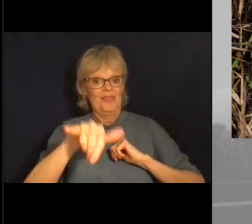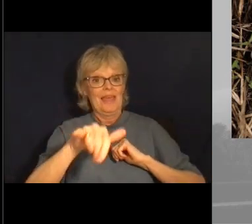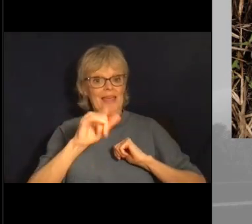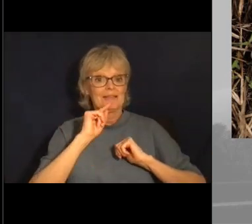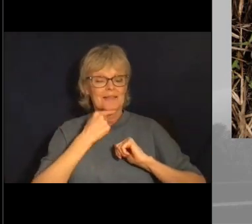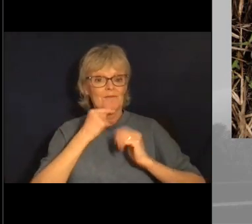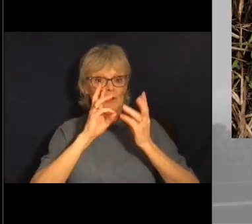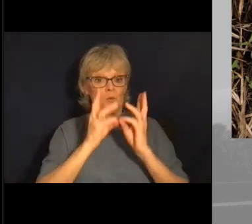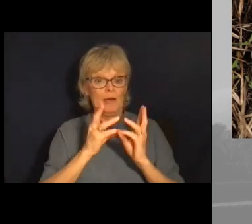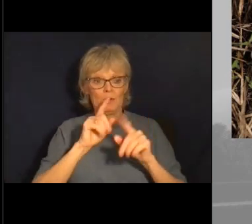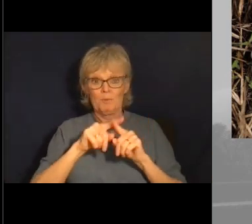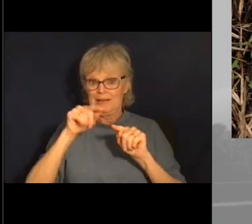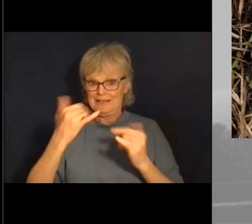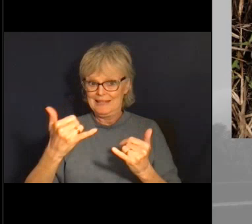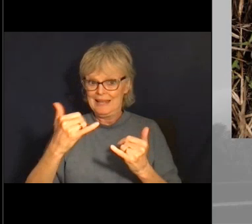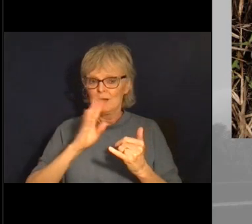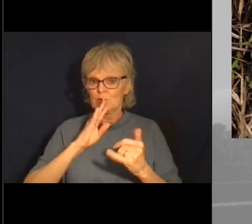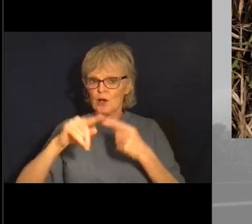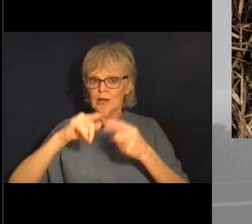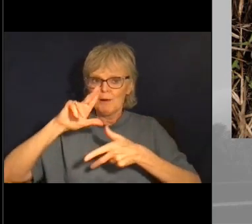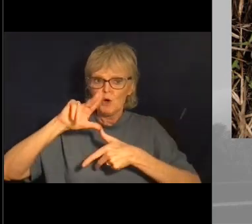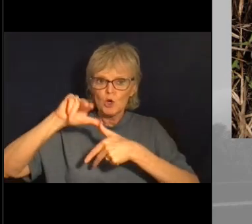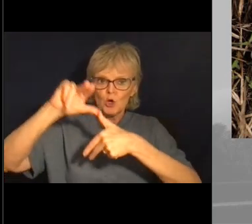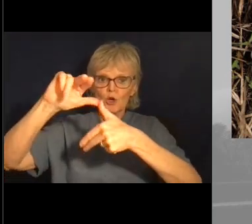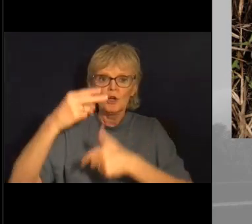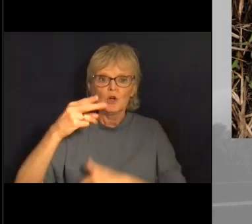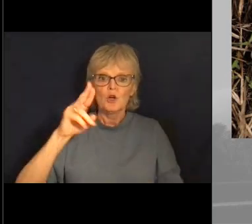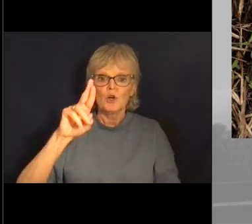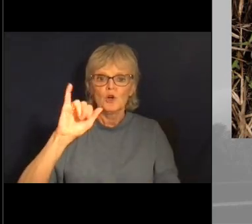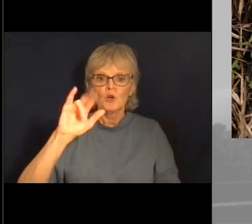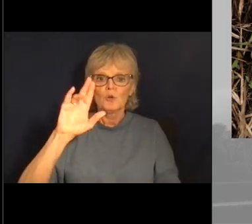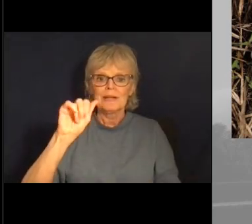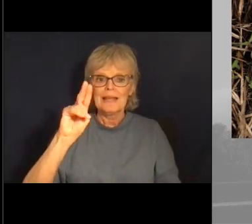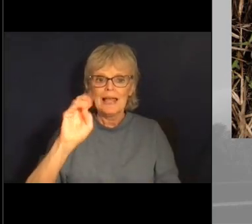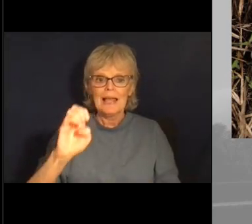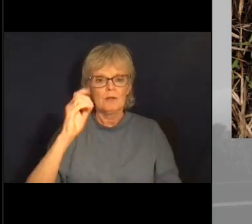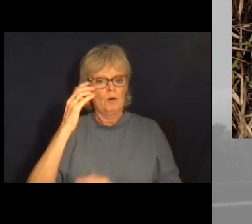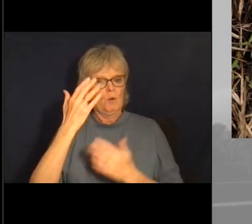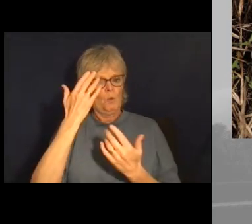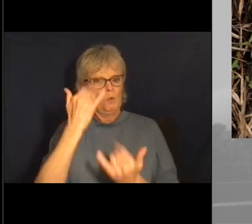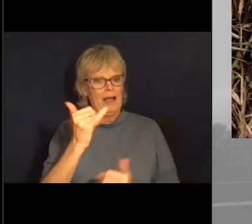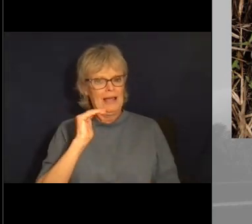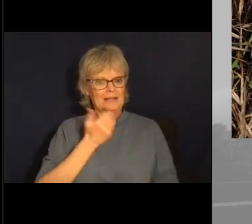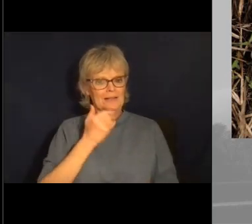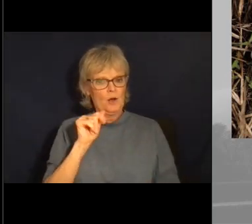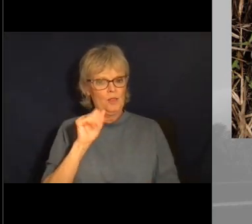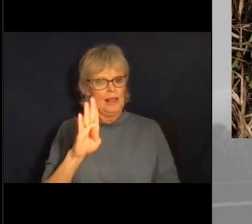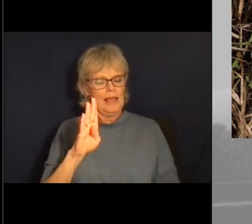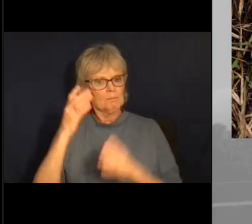But this talk is about hurricanes. You know, why does NOAA's National Severe Storms Laboratory want to talk about hurricanes?